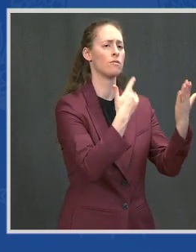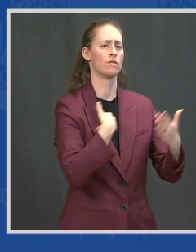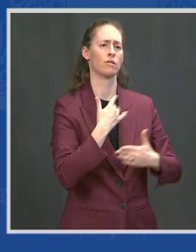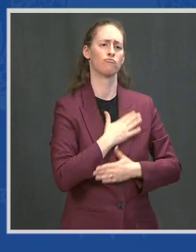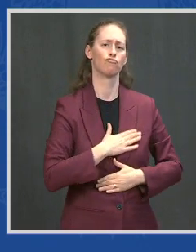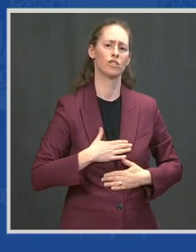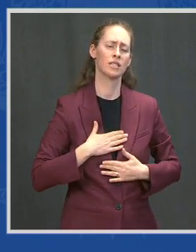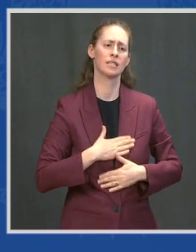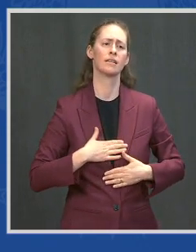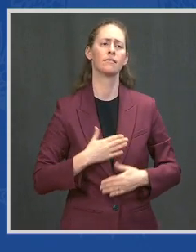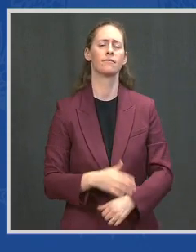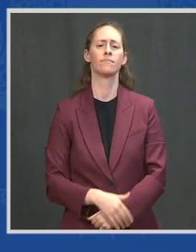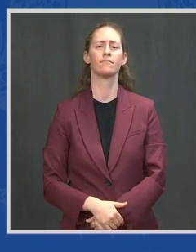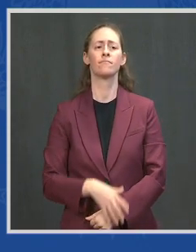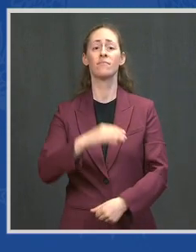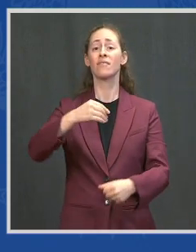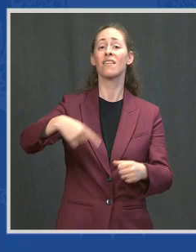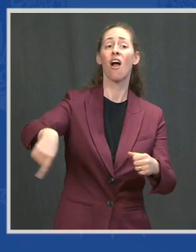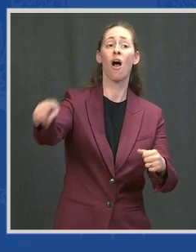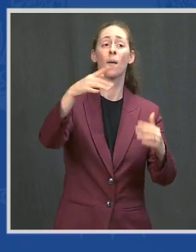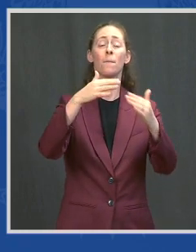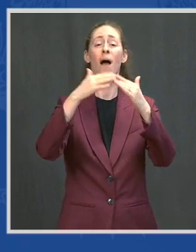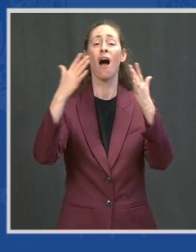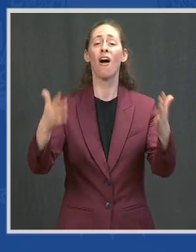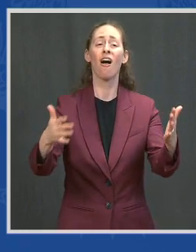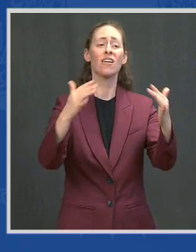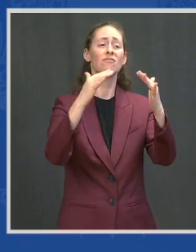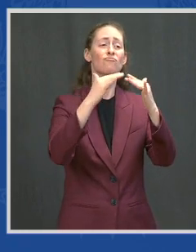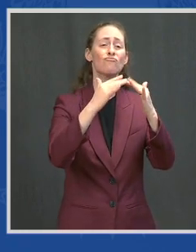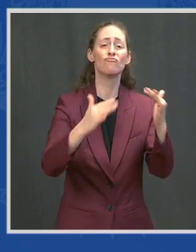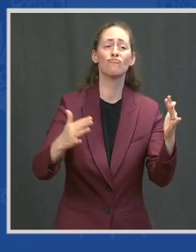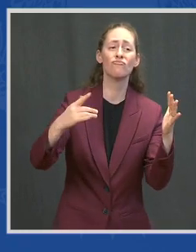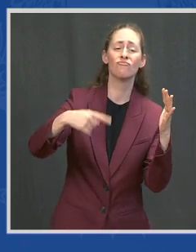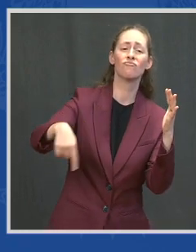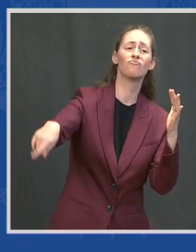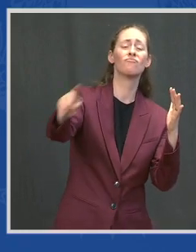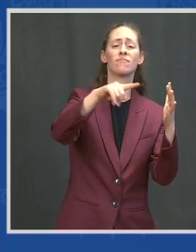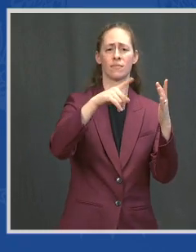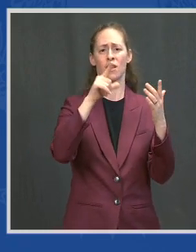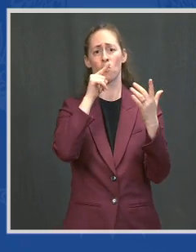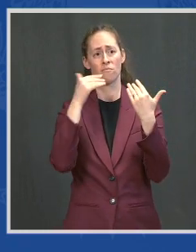of every background who are fully protected from one of the deadliest pandemics in our history.